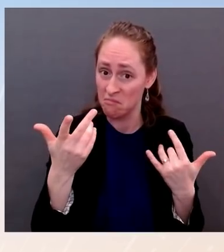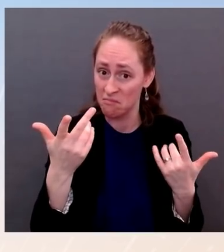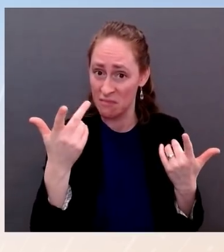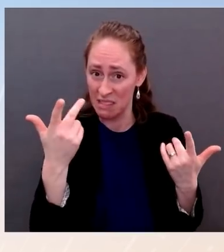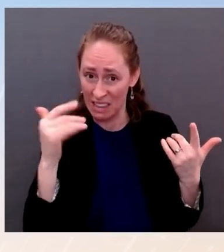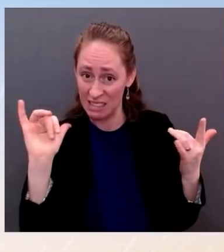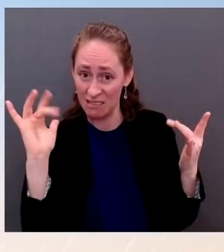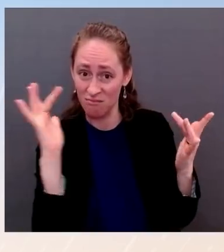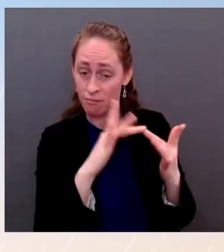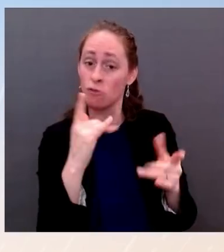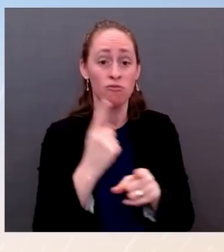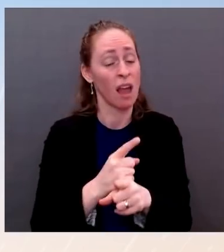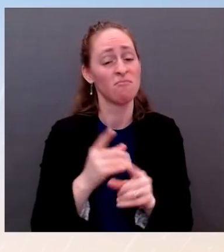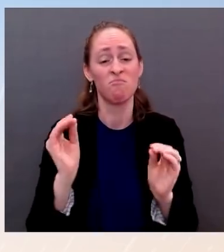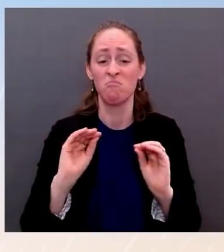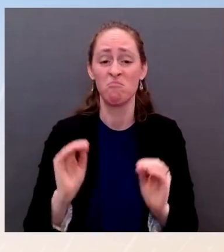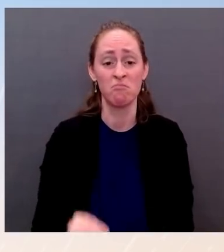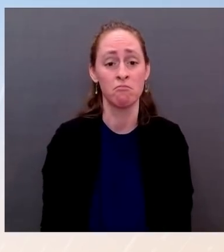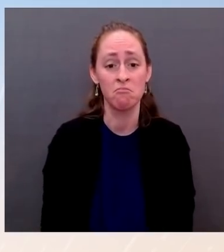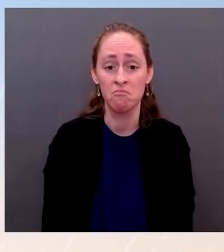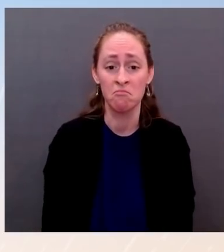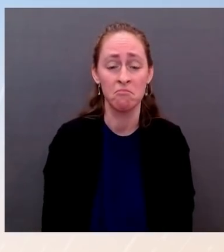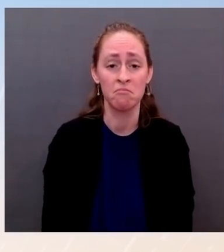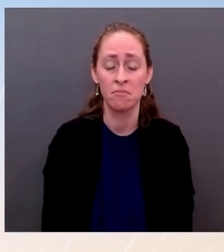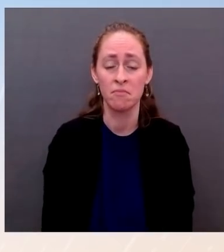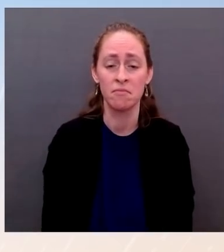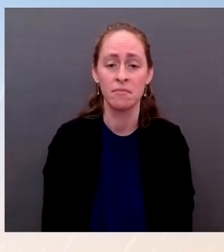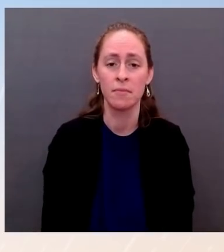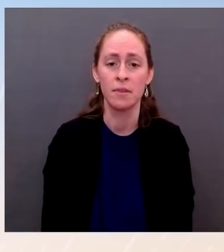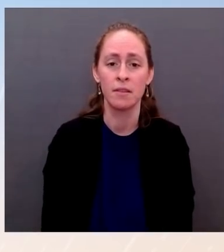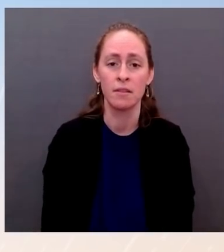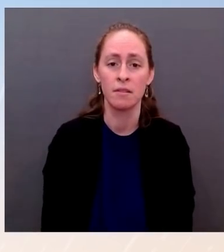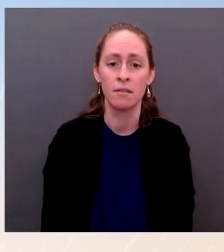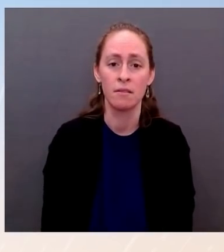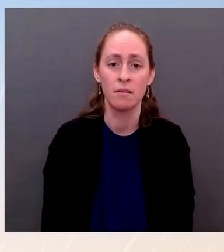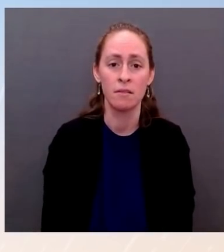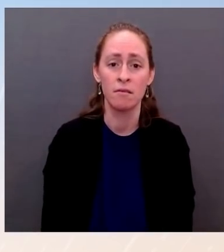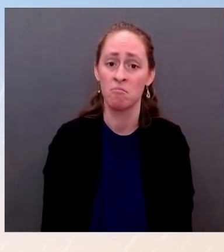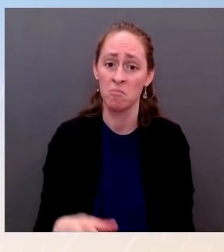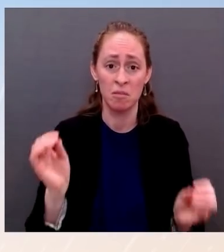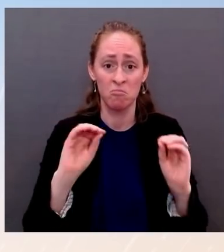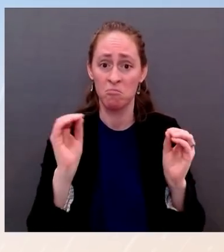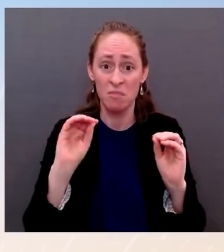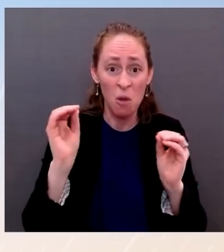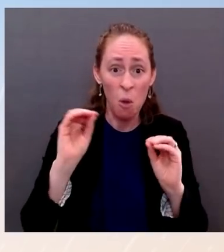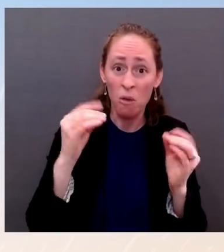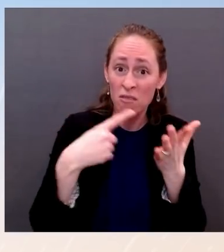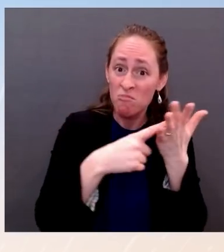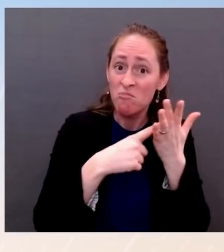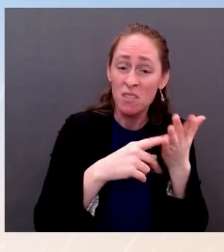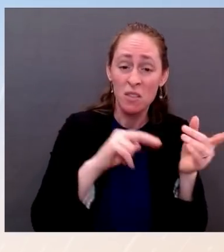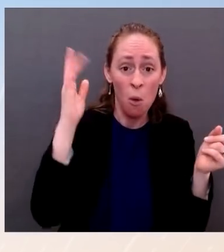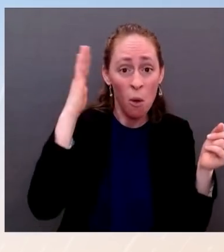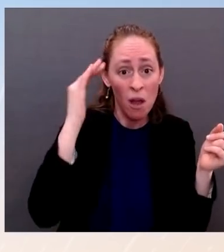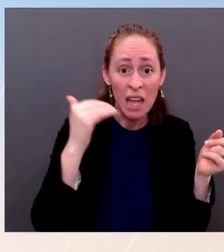Ms. Psaki: I don't have anything to predict in terms of the timing. Okay. And I think we have to wrap it up. You want to do the last one, quick? The Press: Yeah, Jen. Real quick.